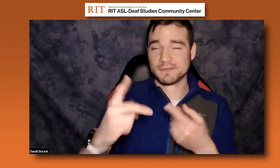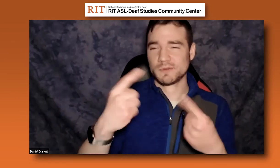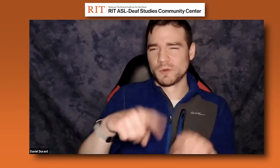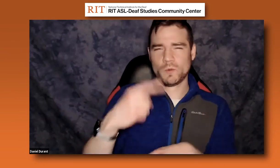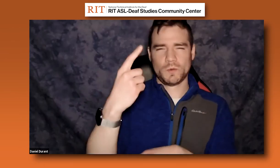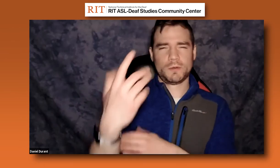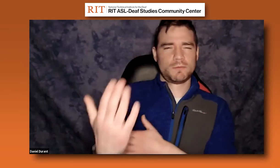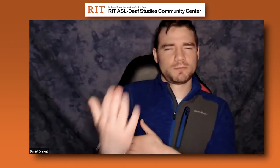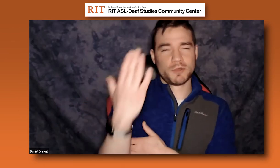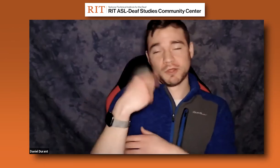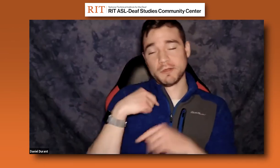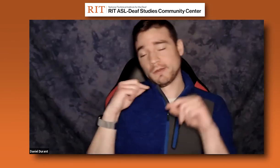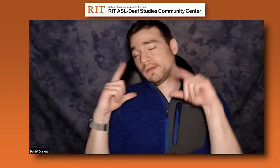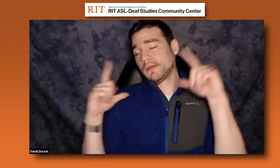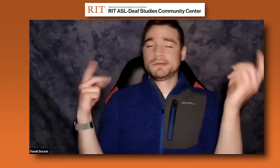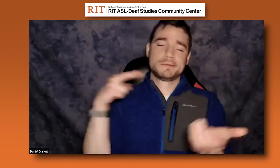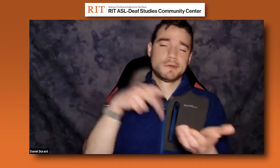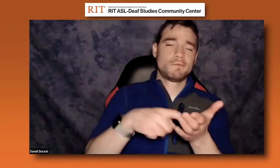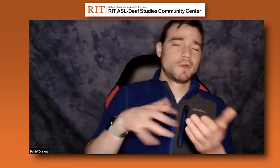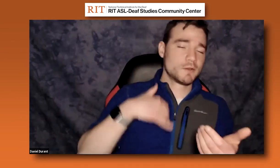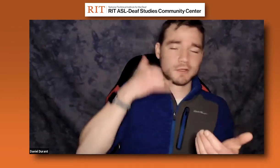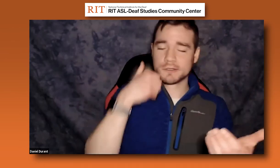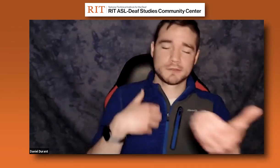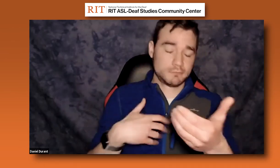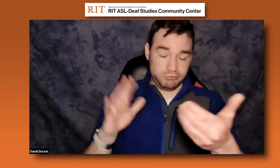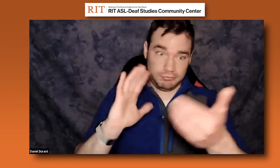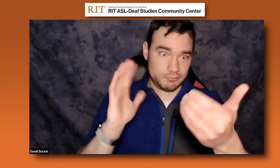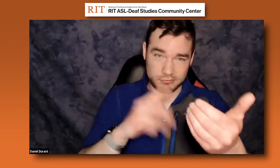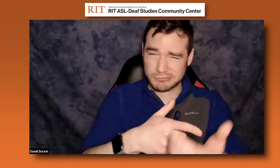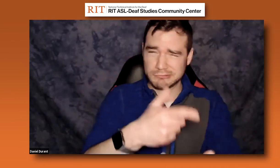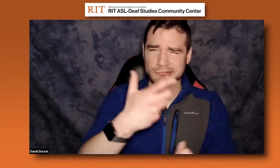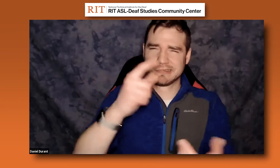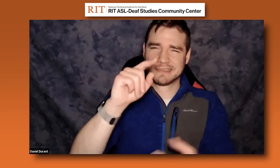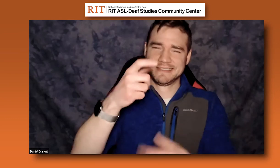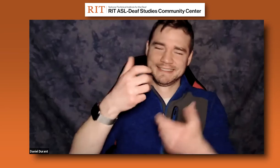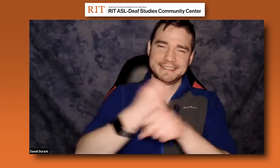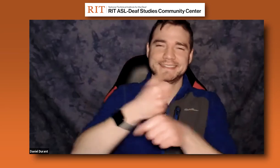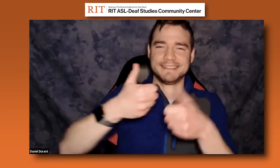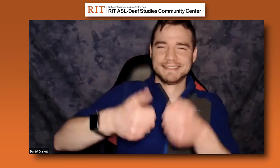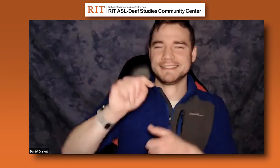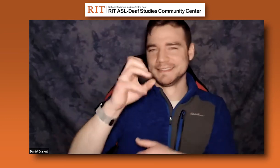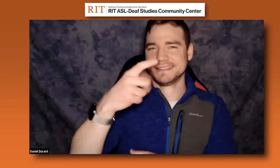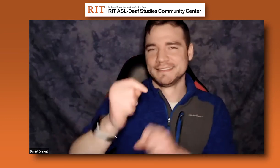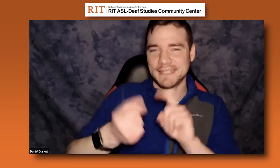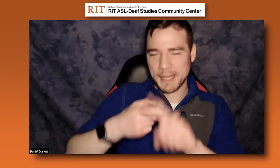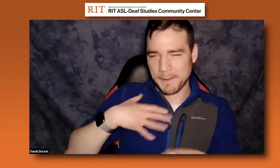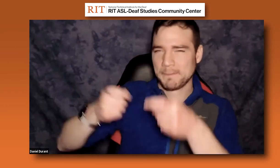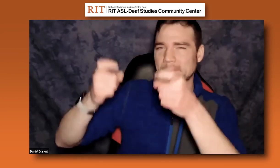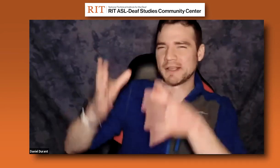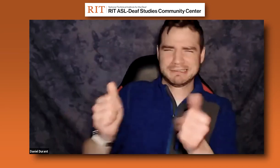So that second week went by. One morning, I get up and I look at my phone, and there's a text,